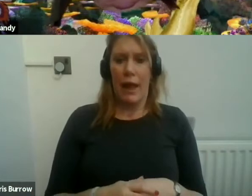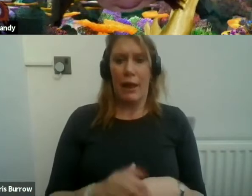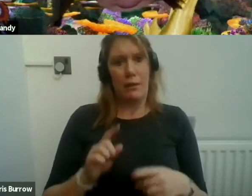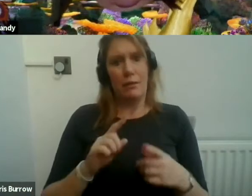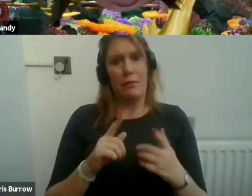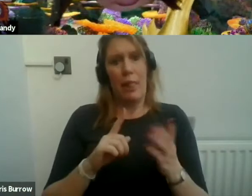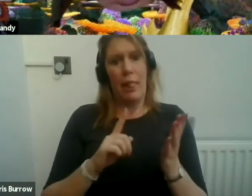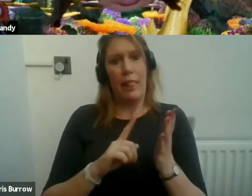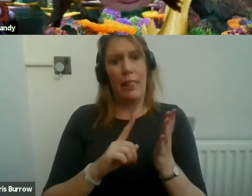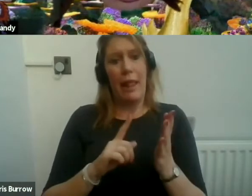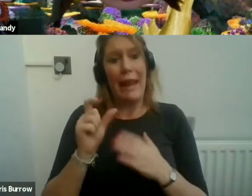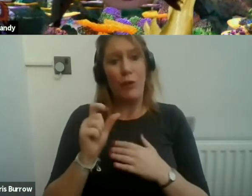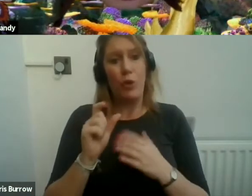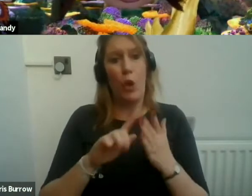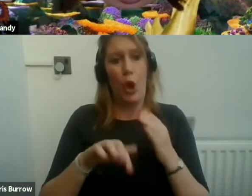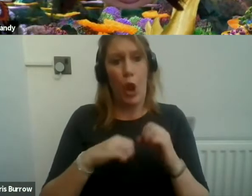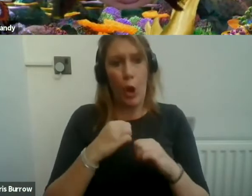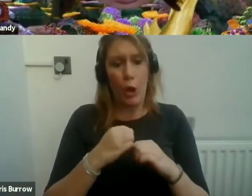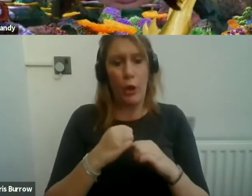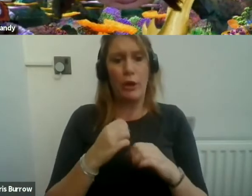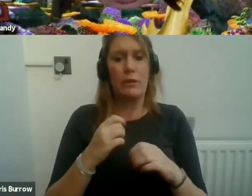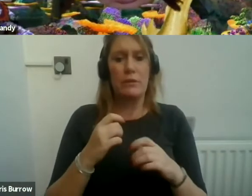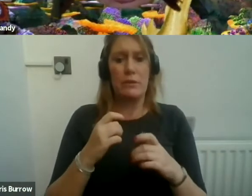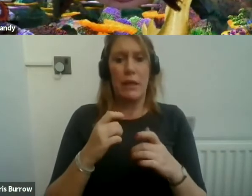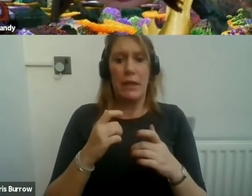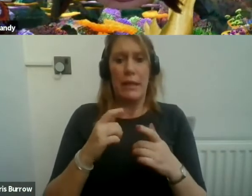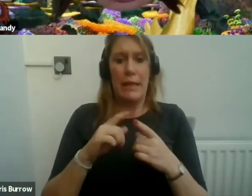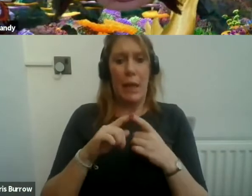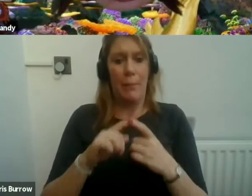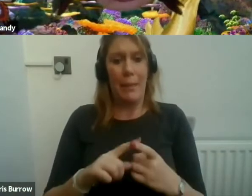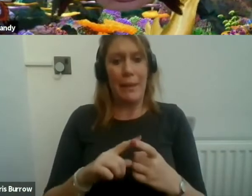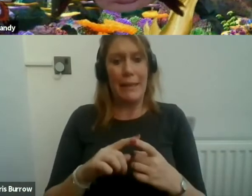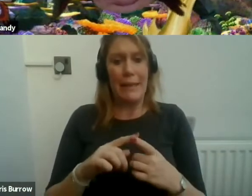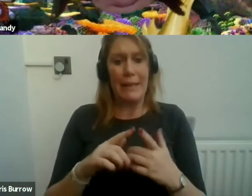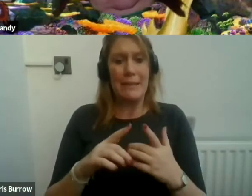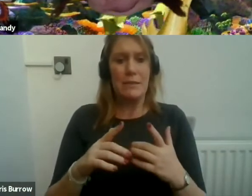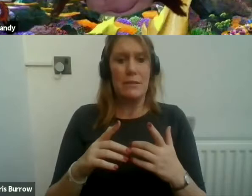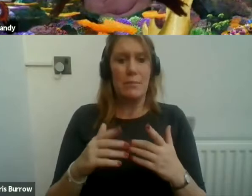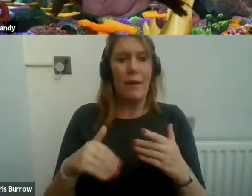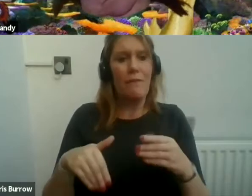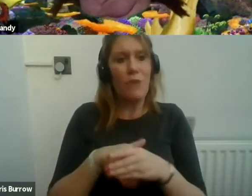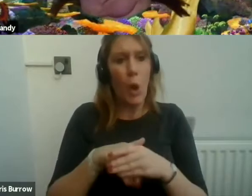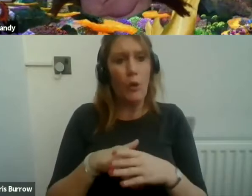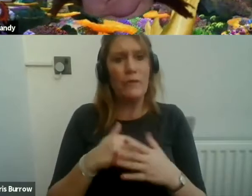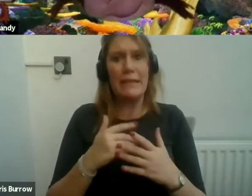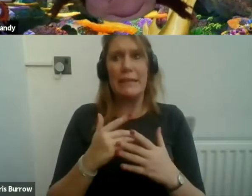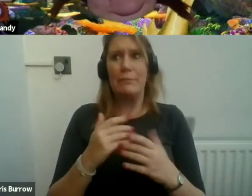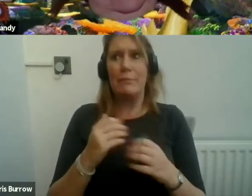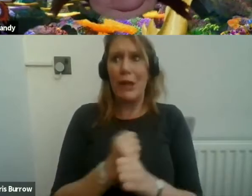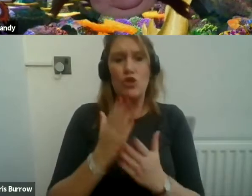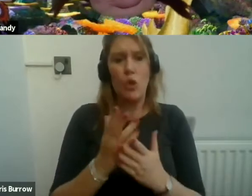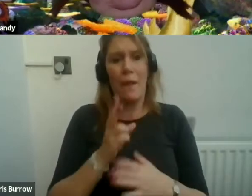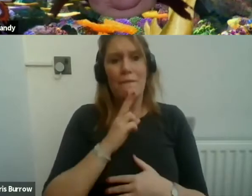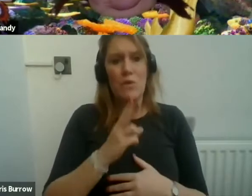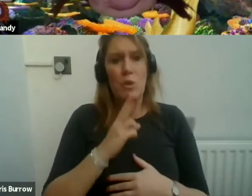creating platforms for those voices and for our stories to be told the way we want to tell them.